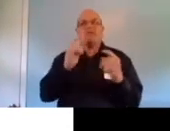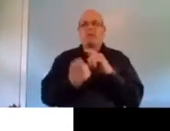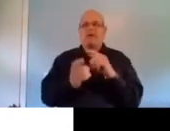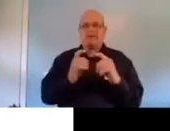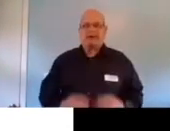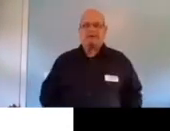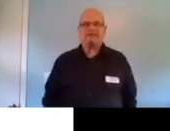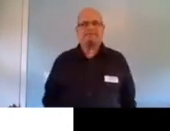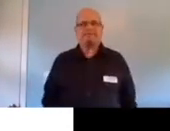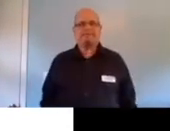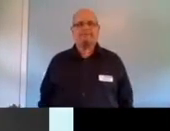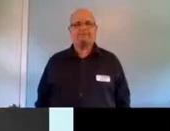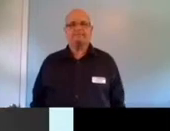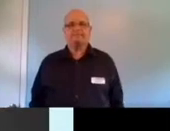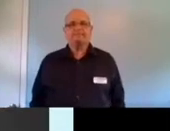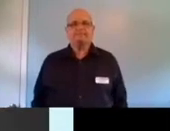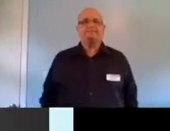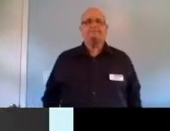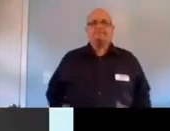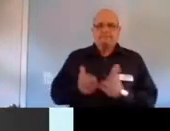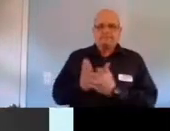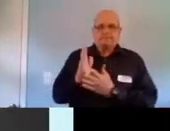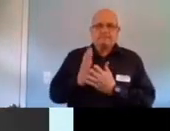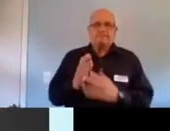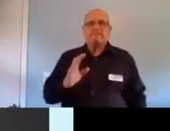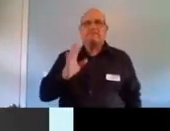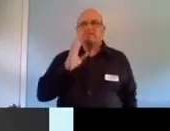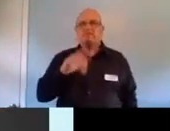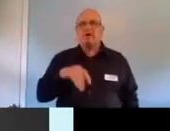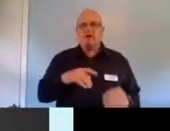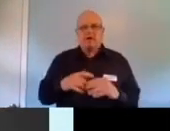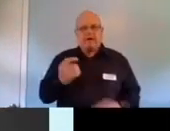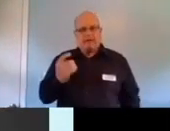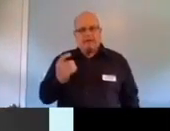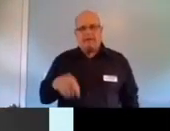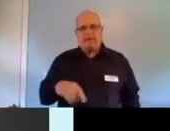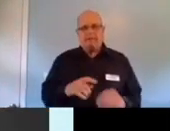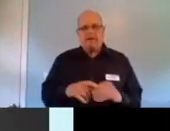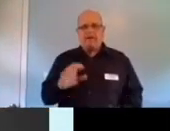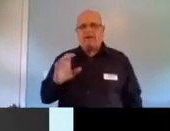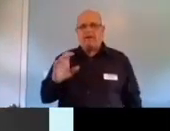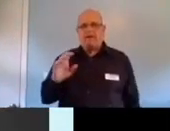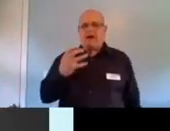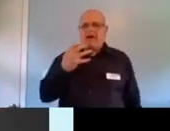All right. So let's talk a little bit about the hot topic